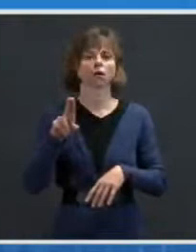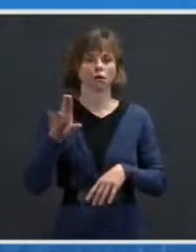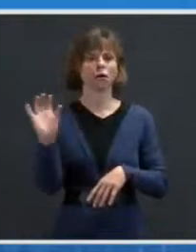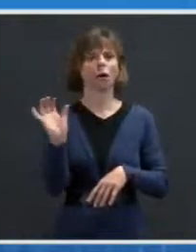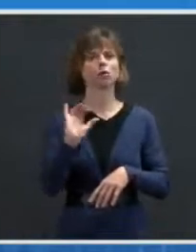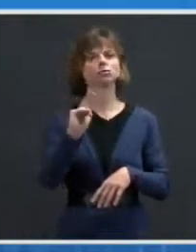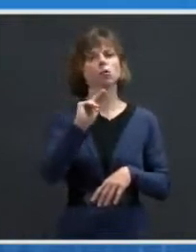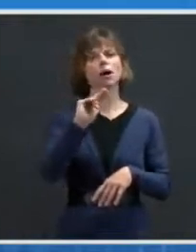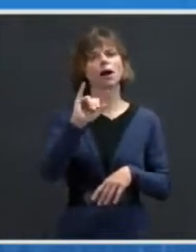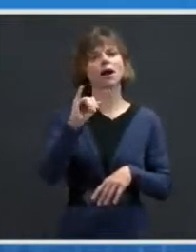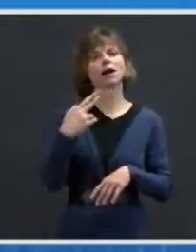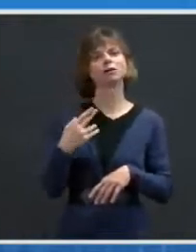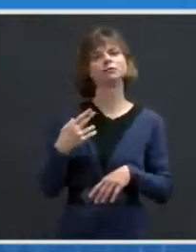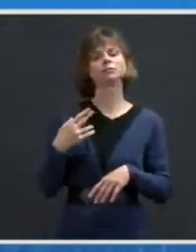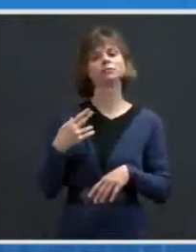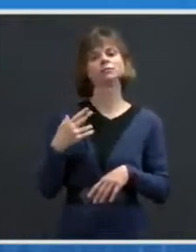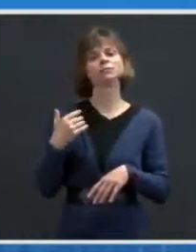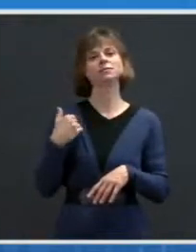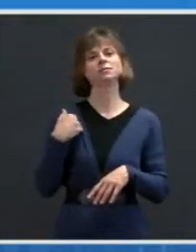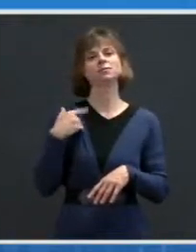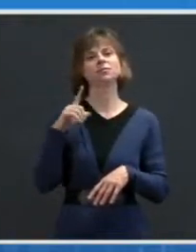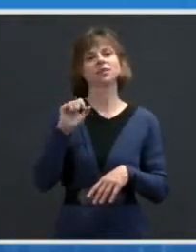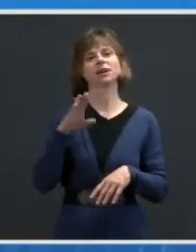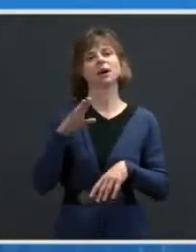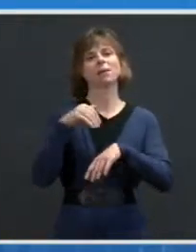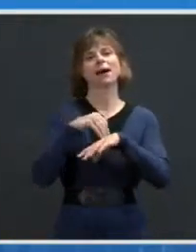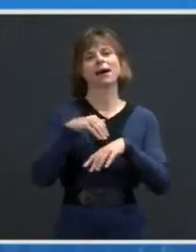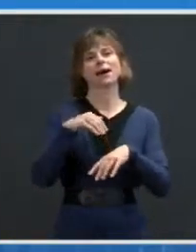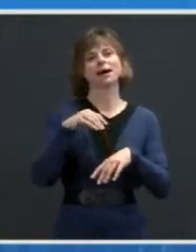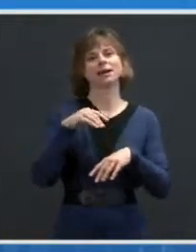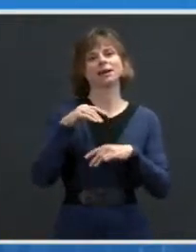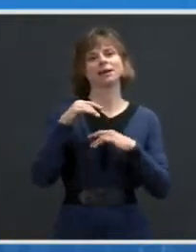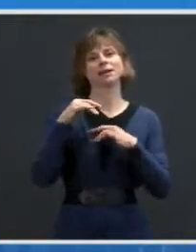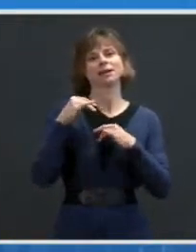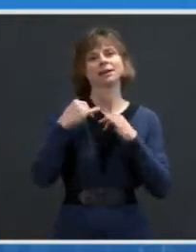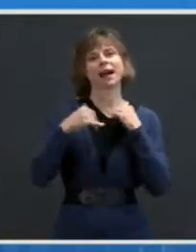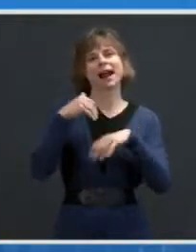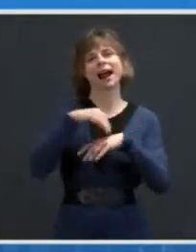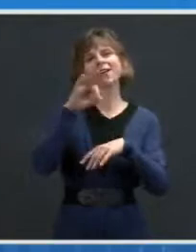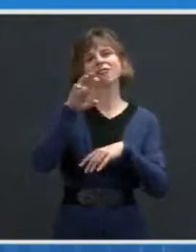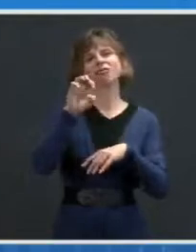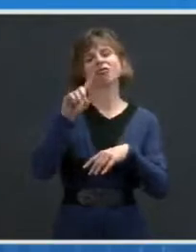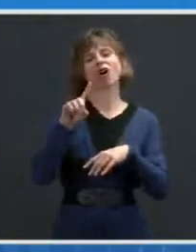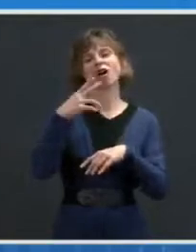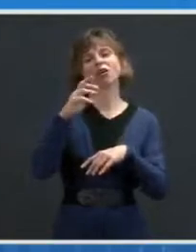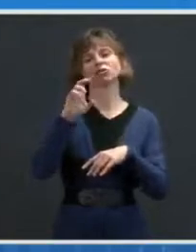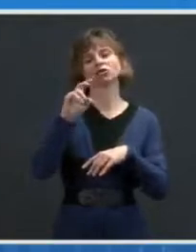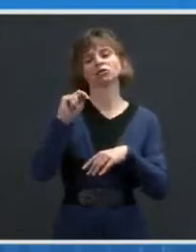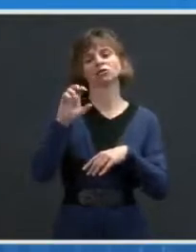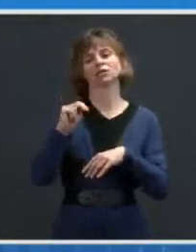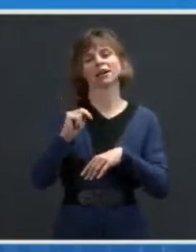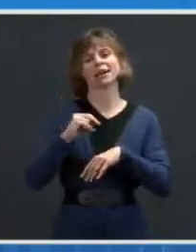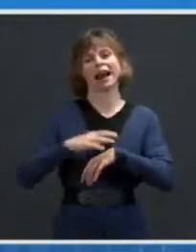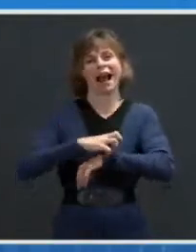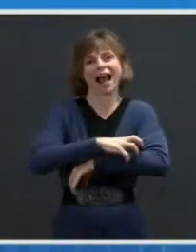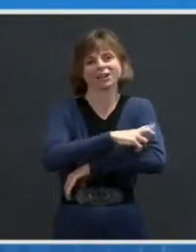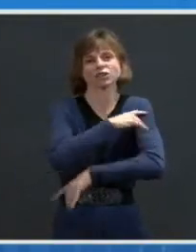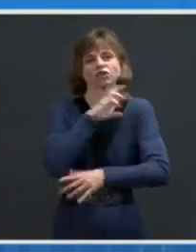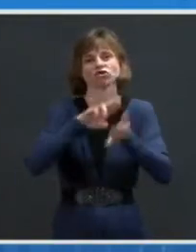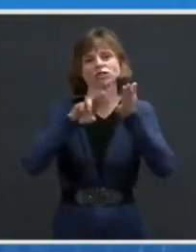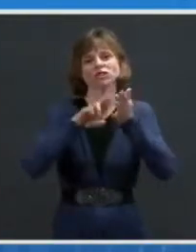HIV AND INFLUENZA.